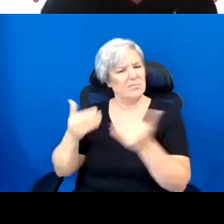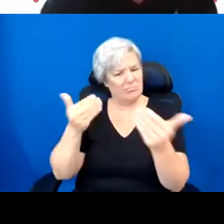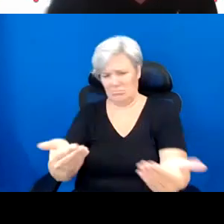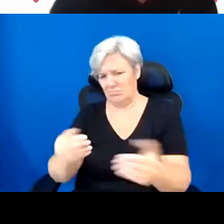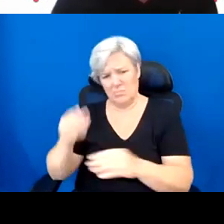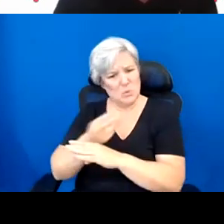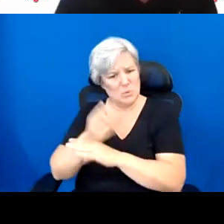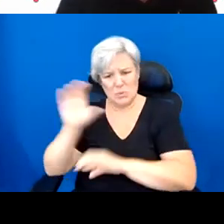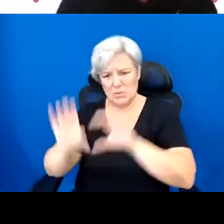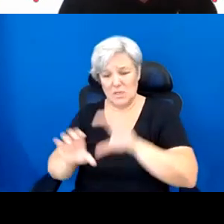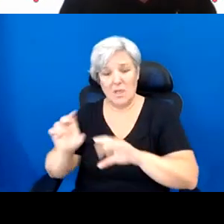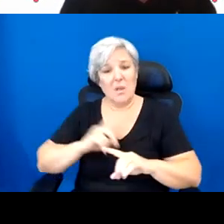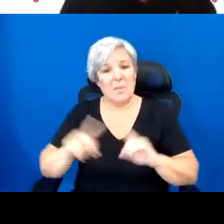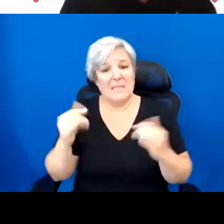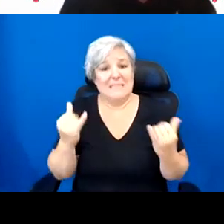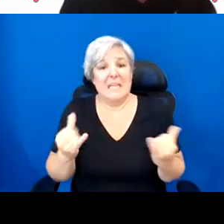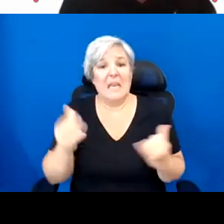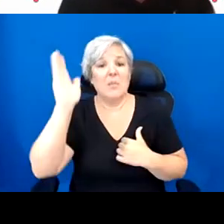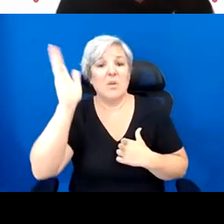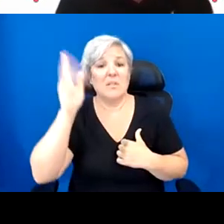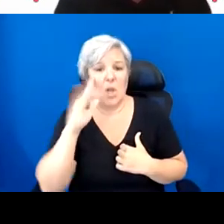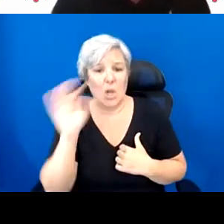But the way we have today's presentation set up is